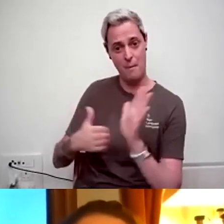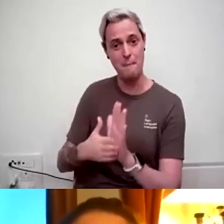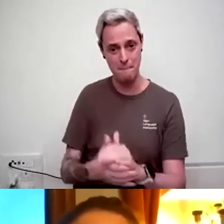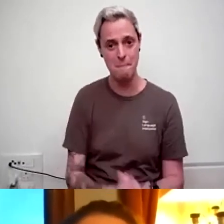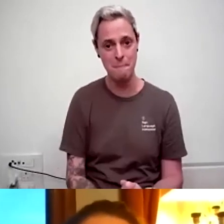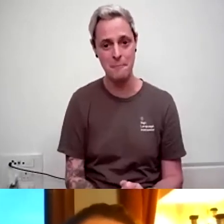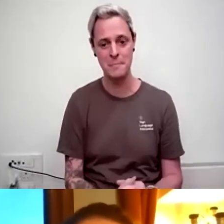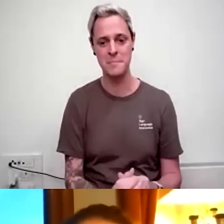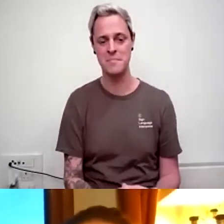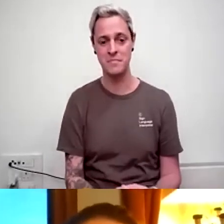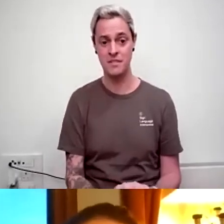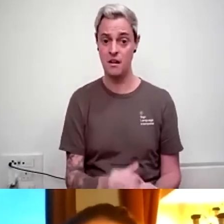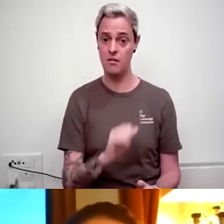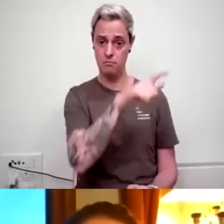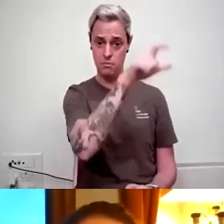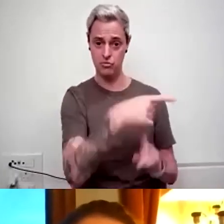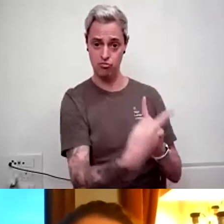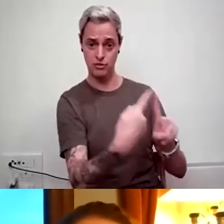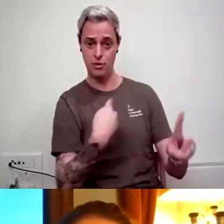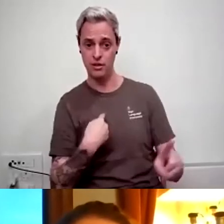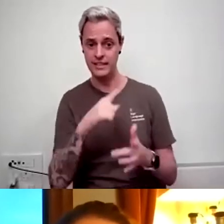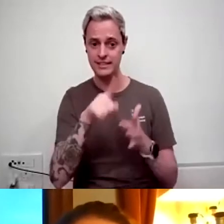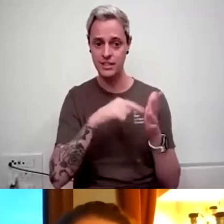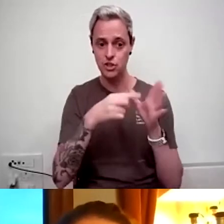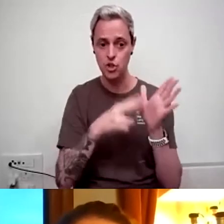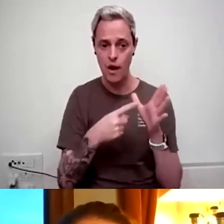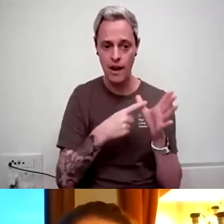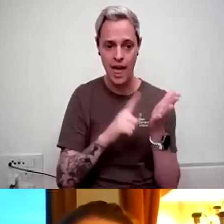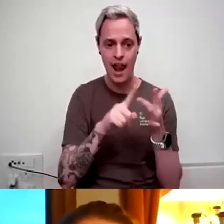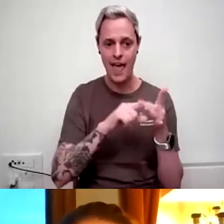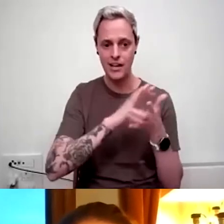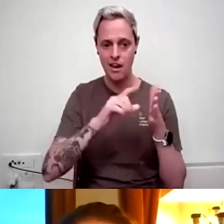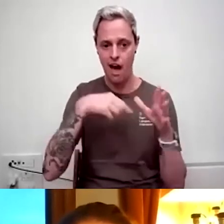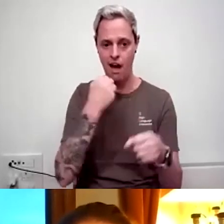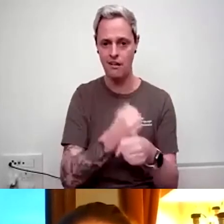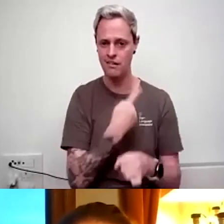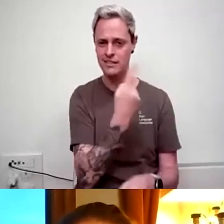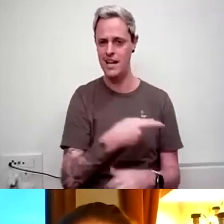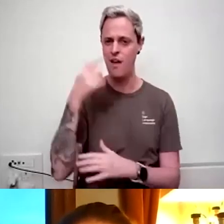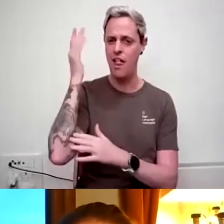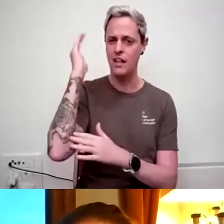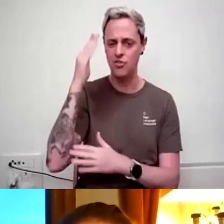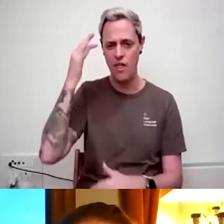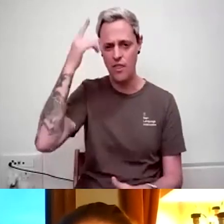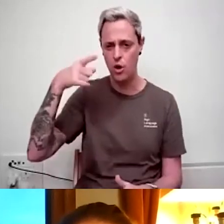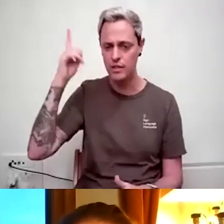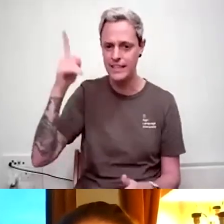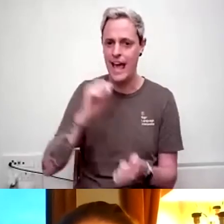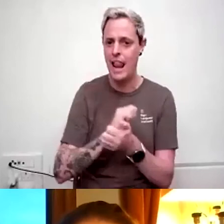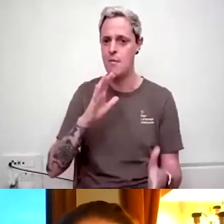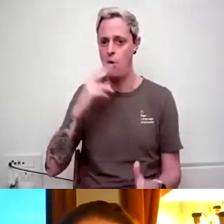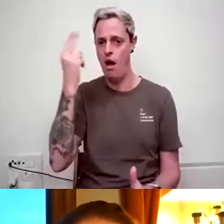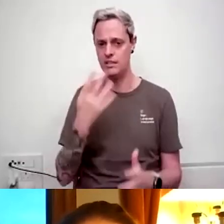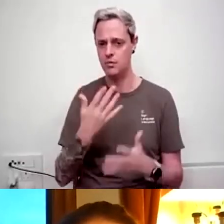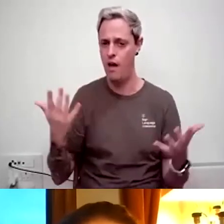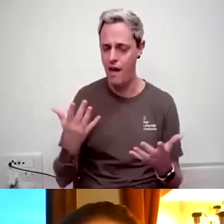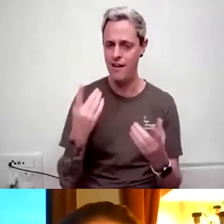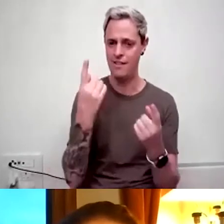Responding to Brian will be Joanna Leidenhag. Dr Leidenhag is a lecturer in theology and liberal arts at the University of Leeds.